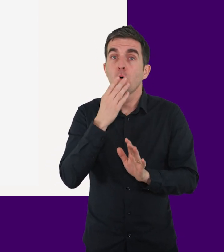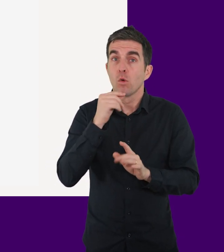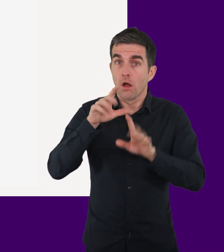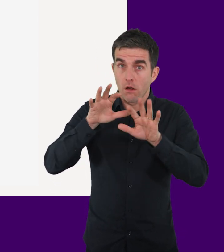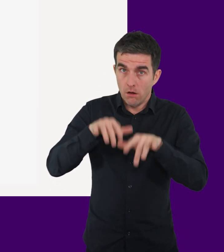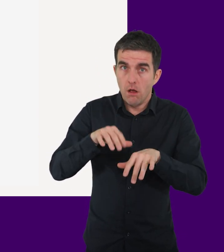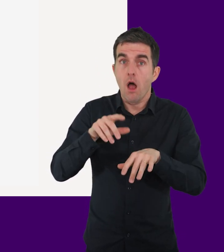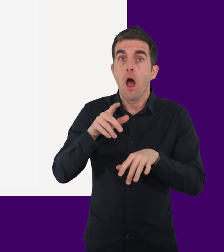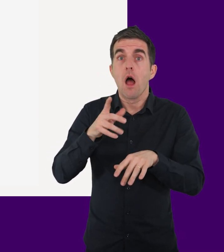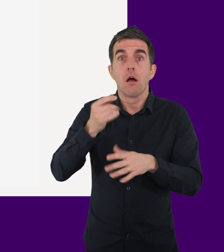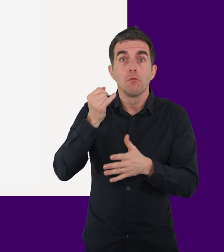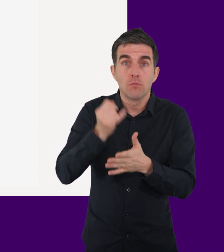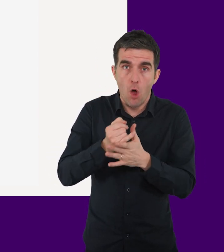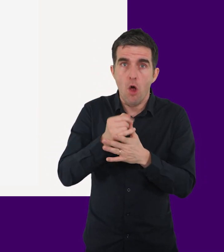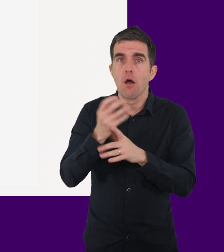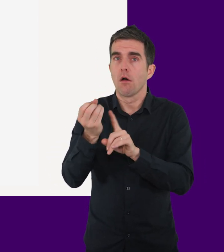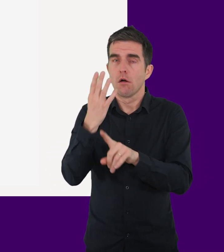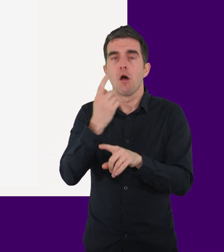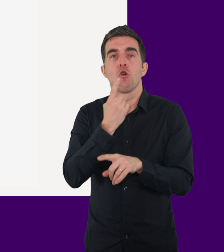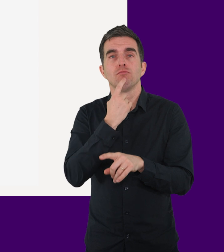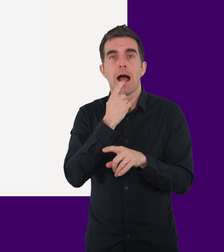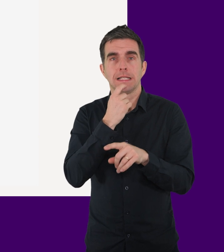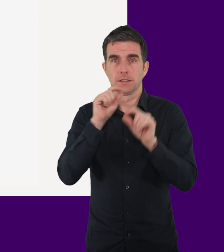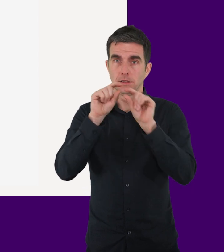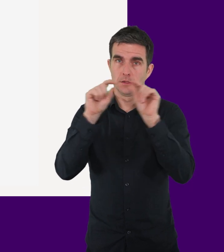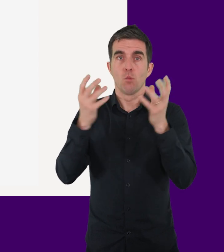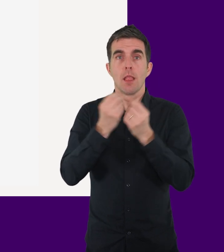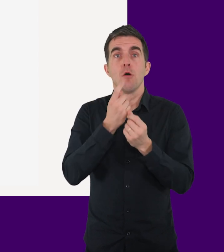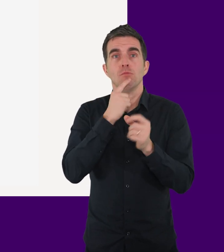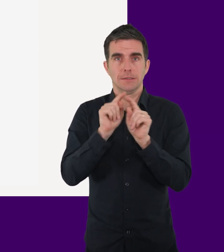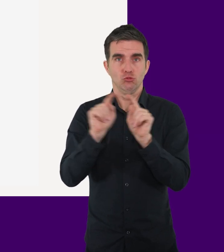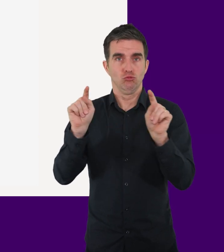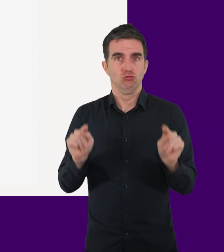In this form, the field in error is identified by a red border and a red label